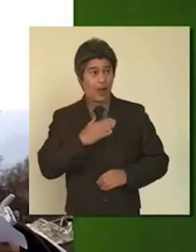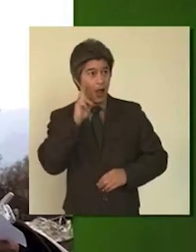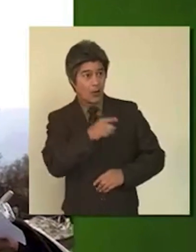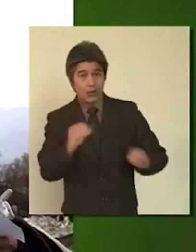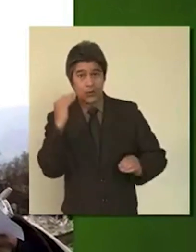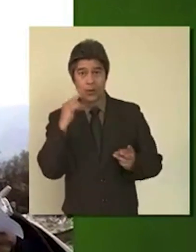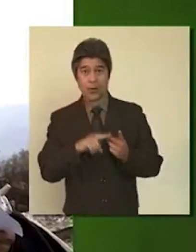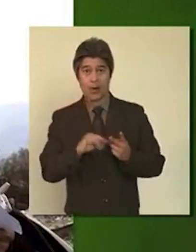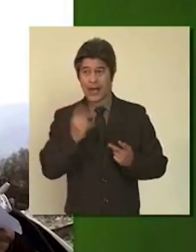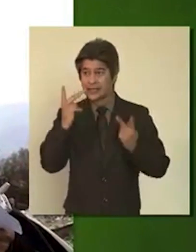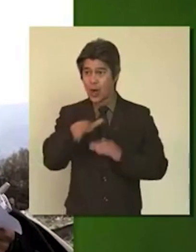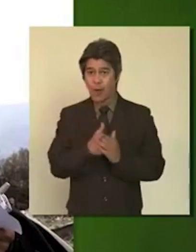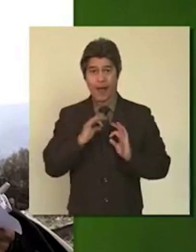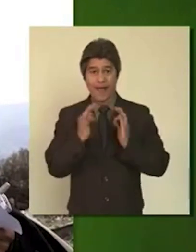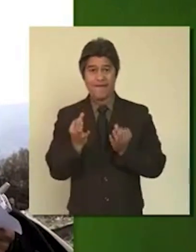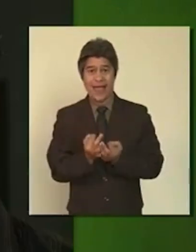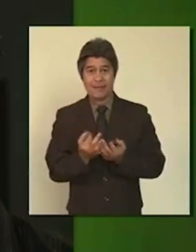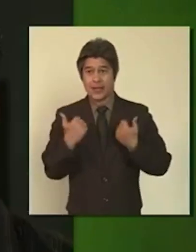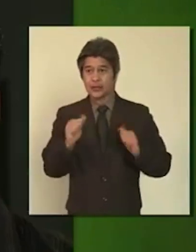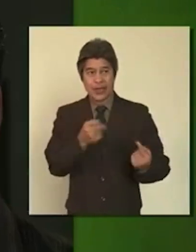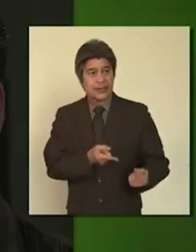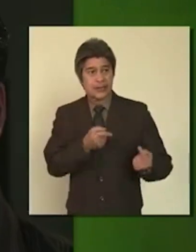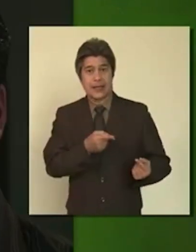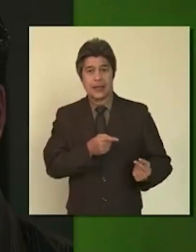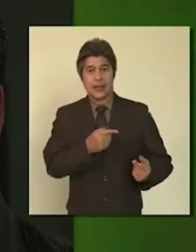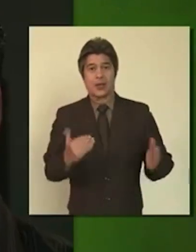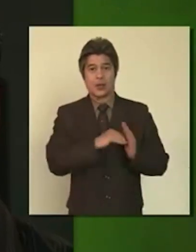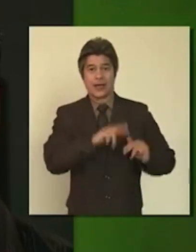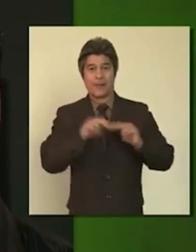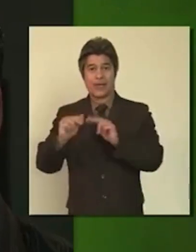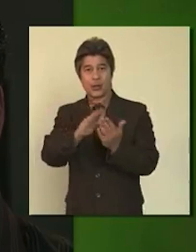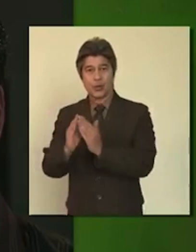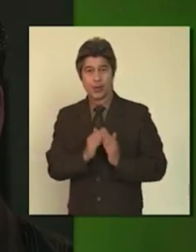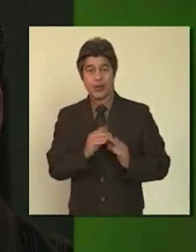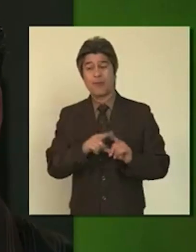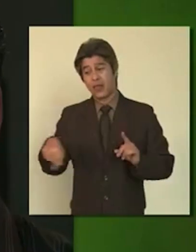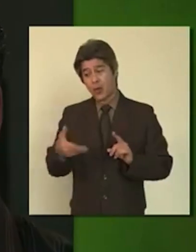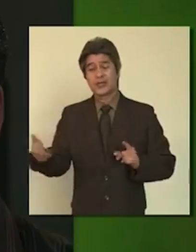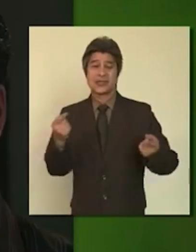my uncle would go homeless, and I'd see all my family fending to rebuild our community again. But those things happen.